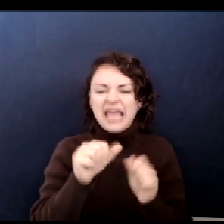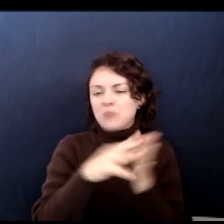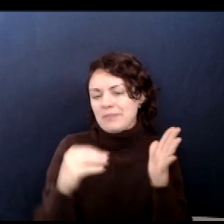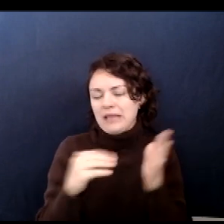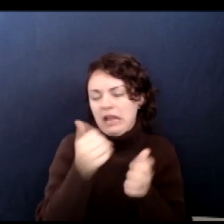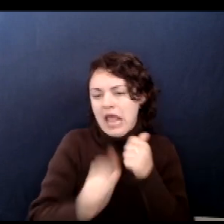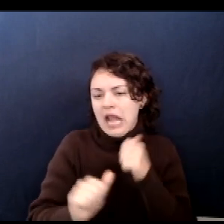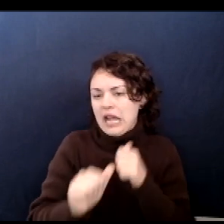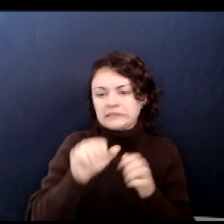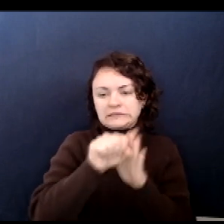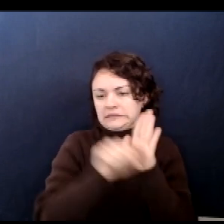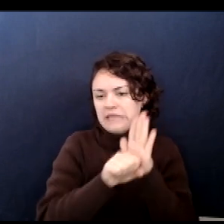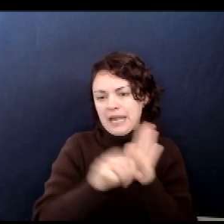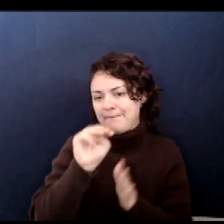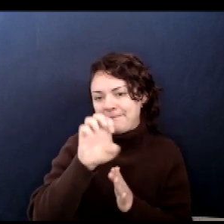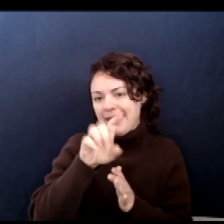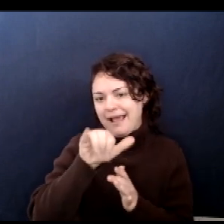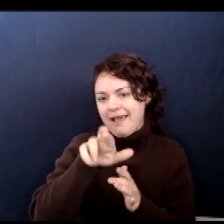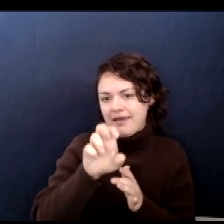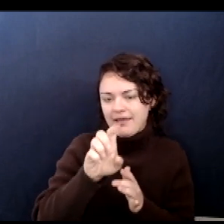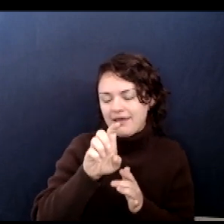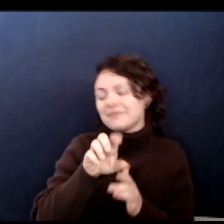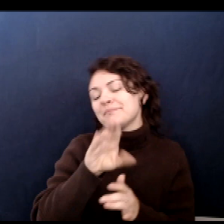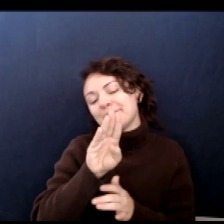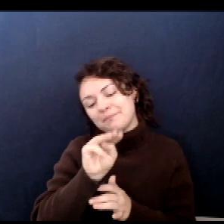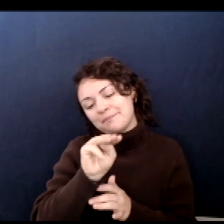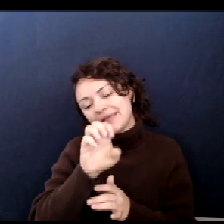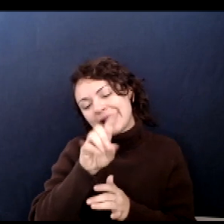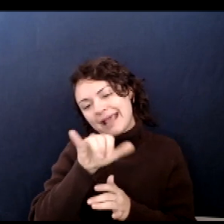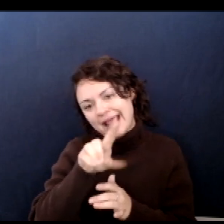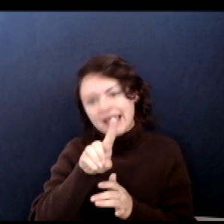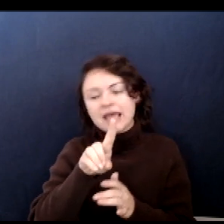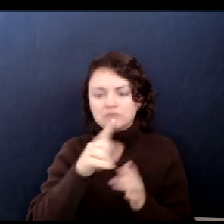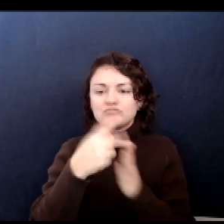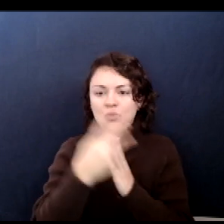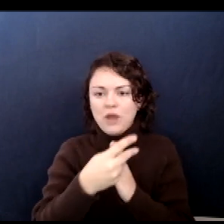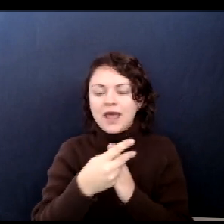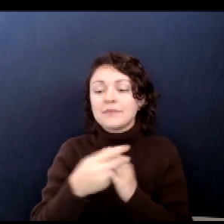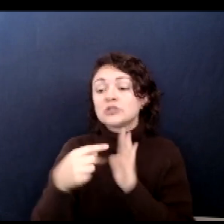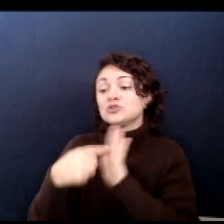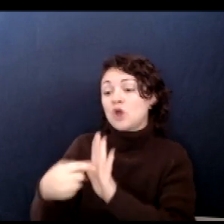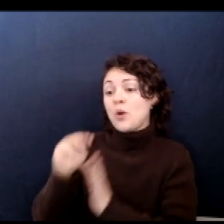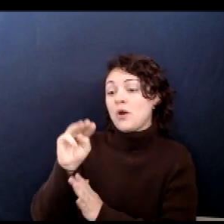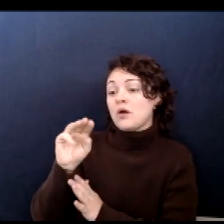This table shows enrollment in HCBS versus Medicaid overall by race,